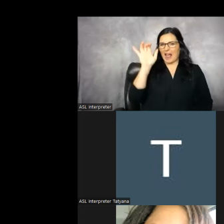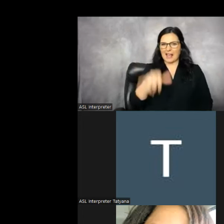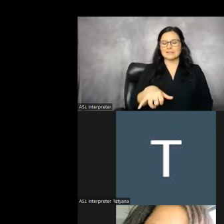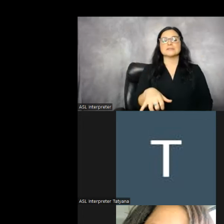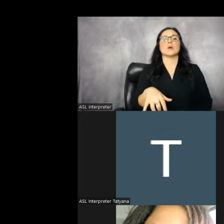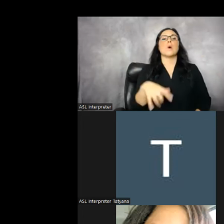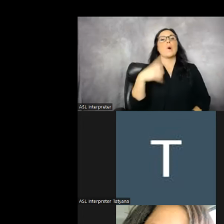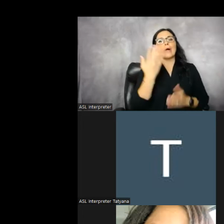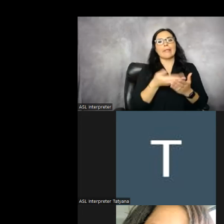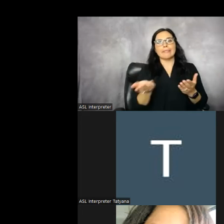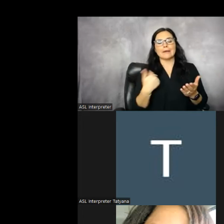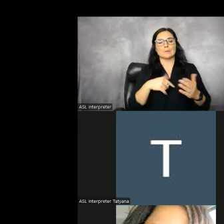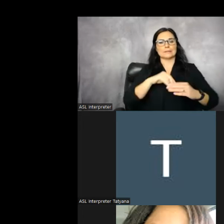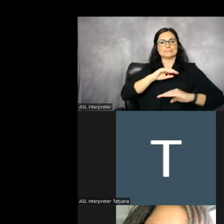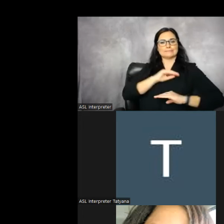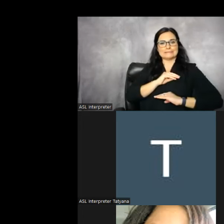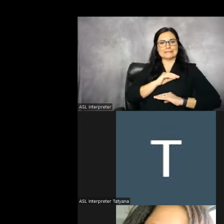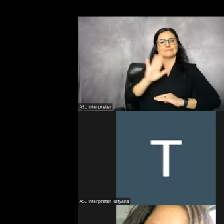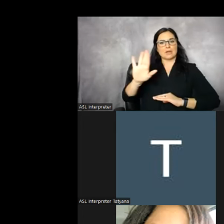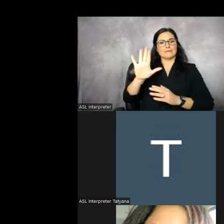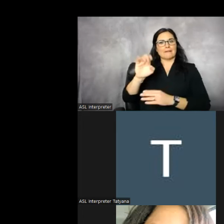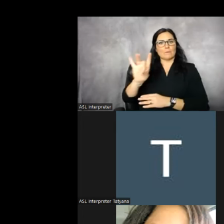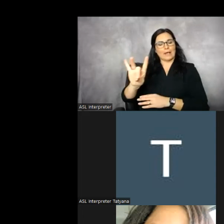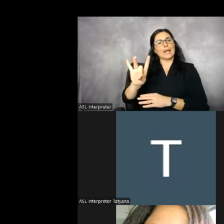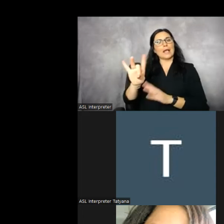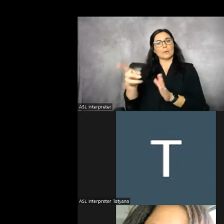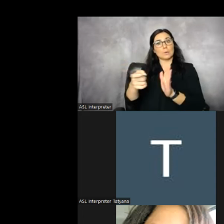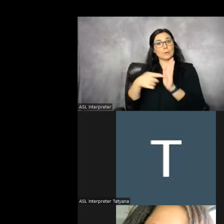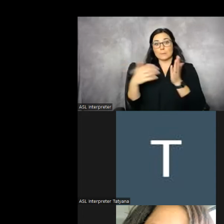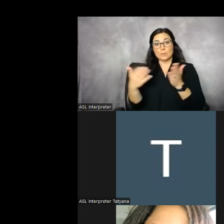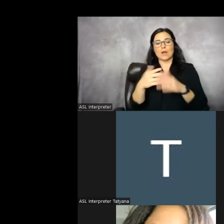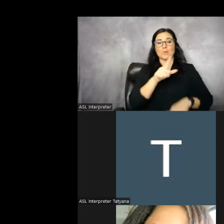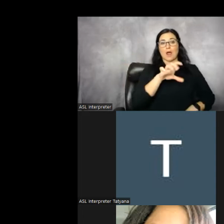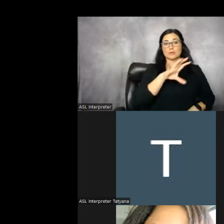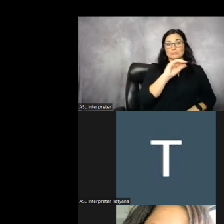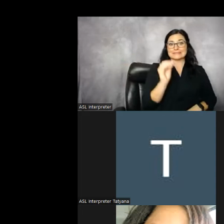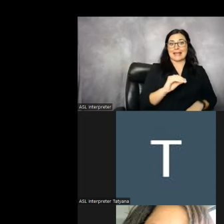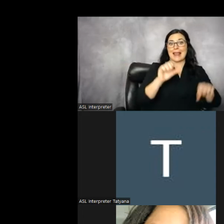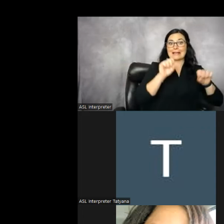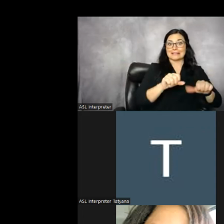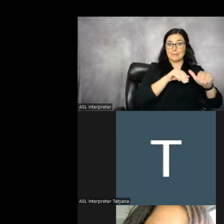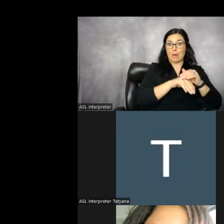to meet Section 508 requirements is buy that 100% accessible product, which is what I'm calling a unicorn.